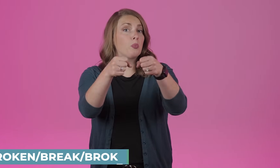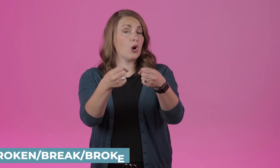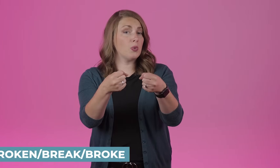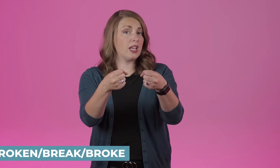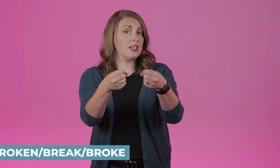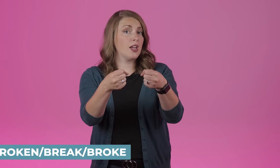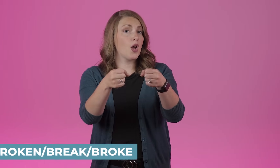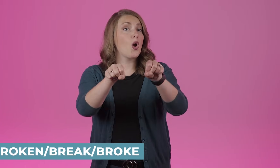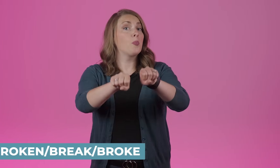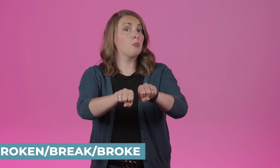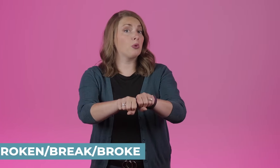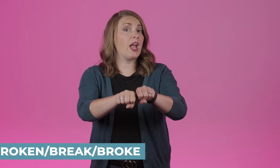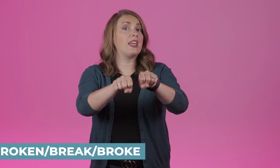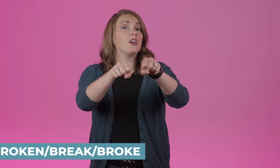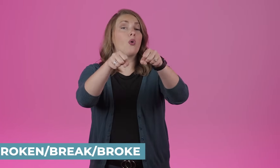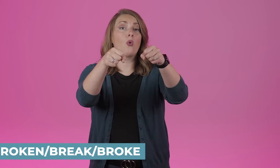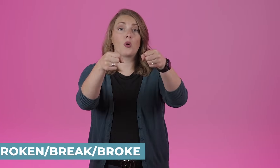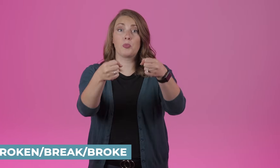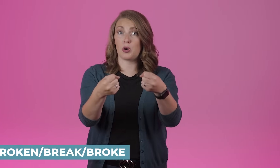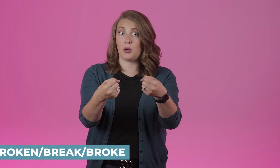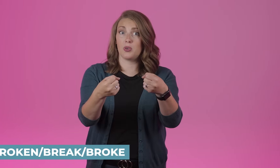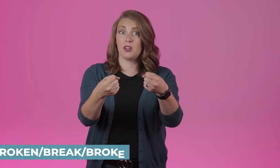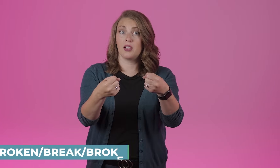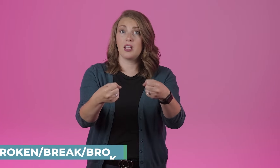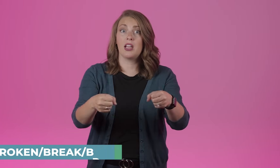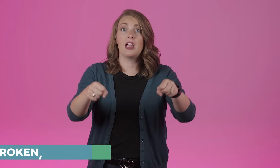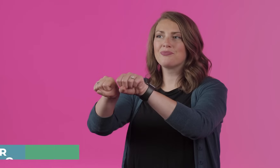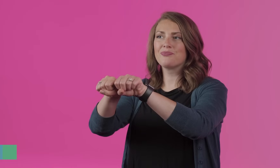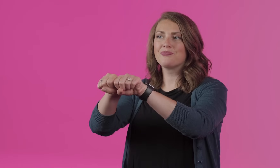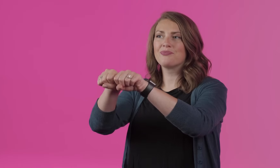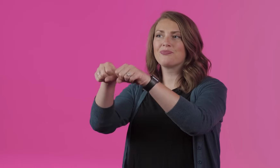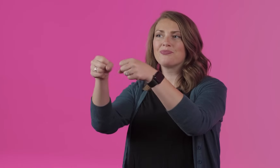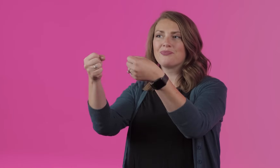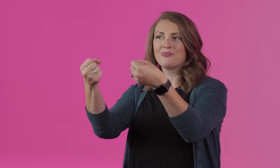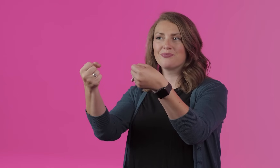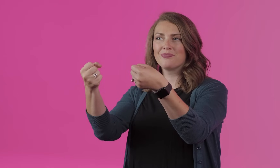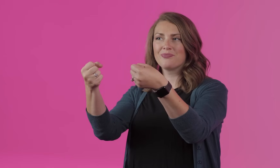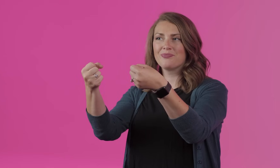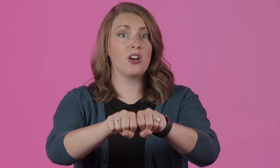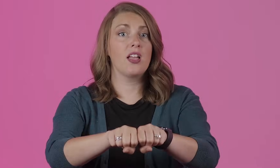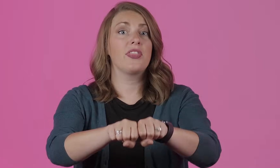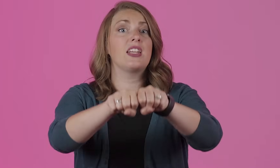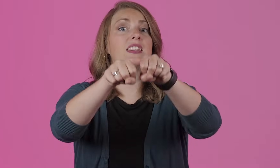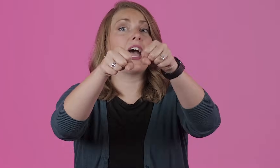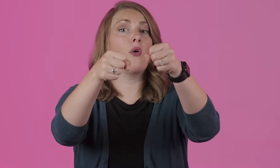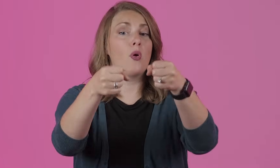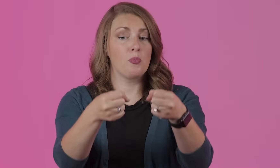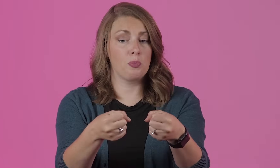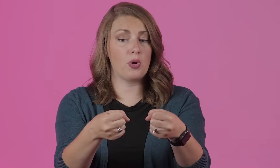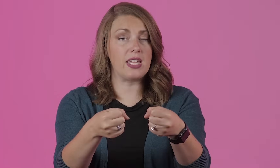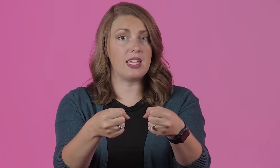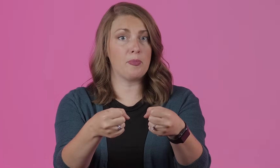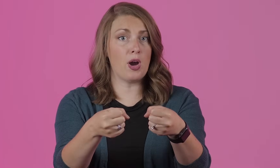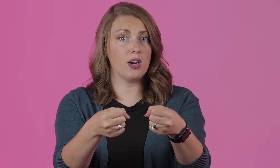'Broken, break, or broke,' this is something that is together that is now breaking apart